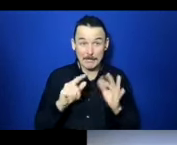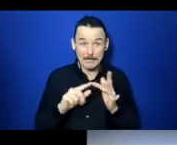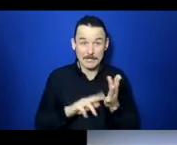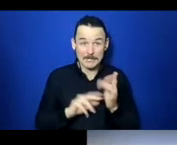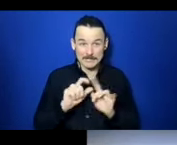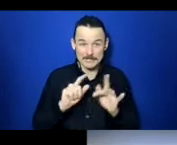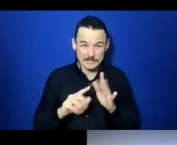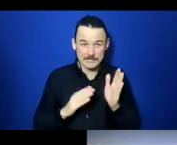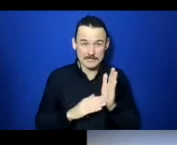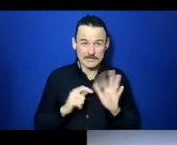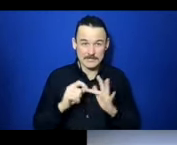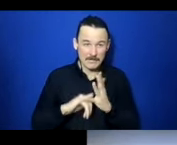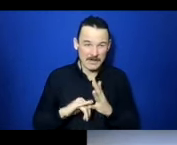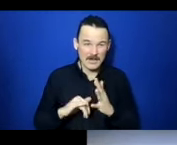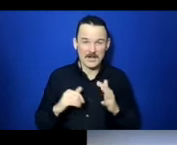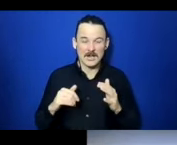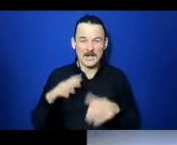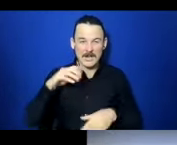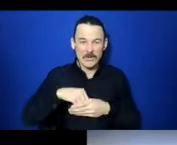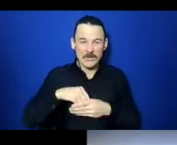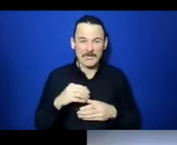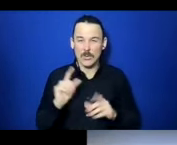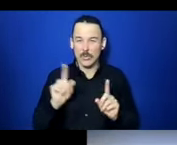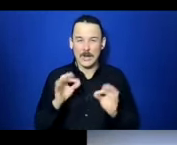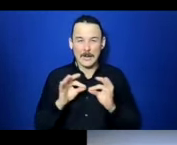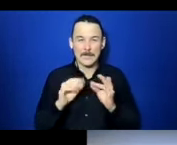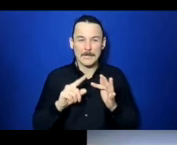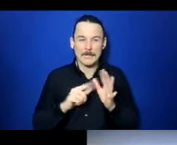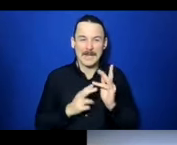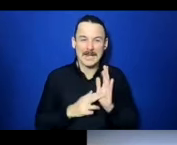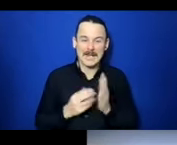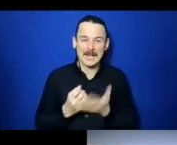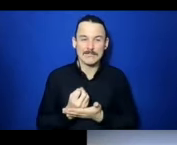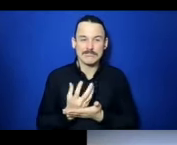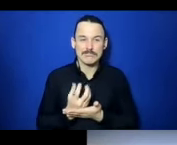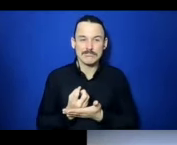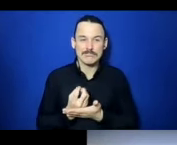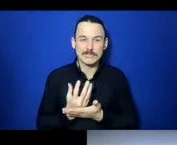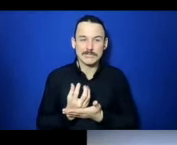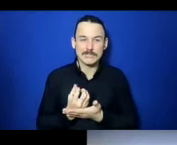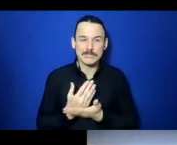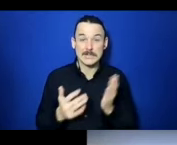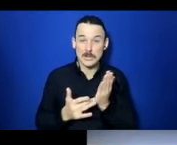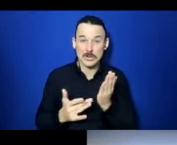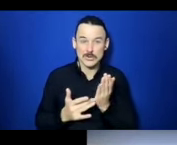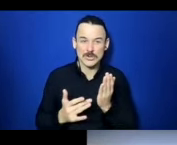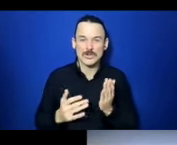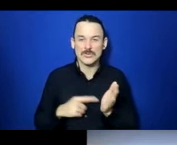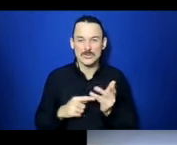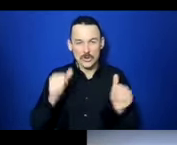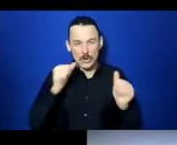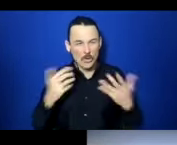but sometimes in environments in kind of enclosed environments, what what are the things that you're